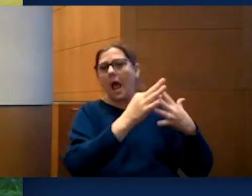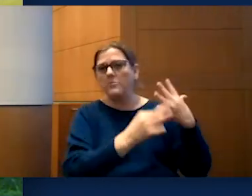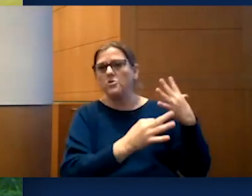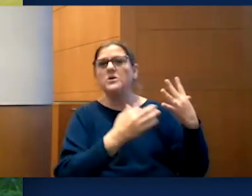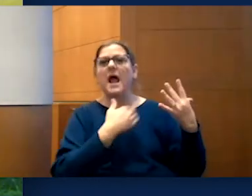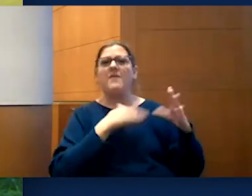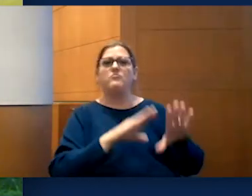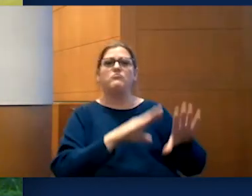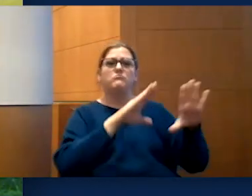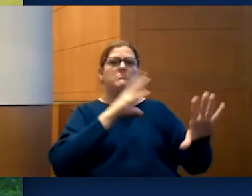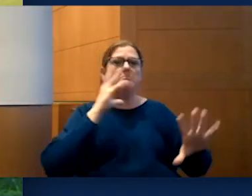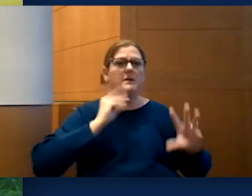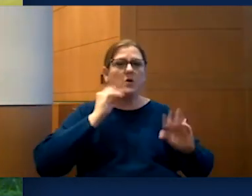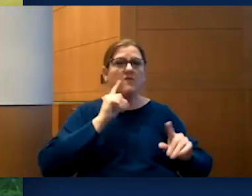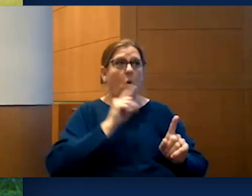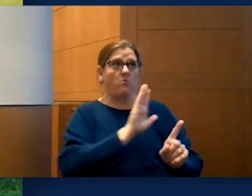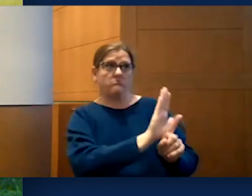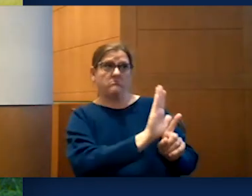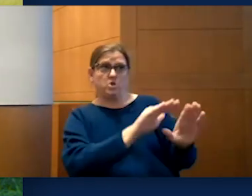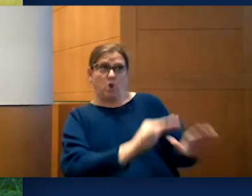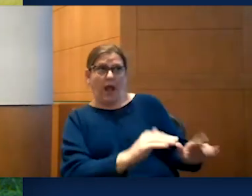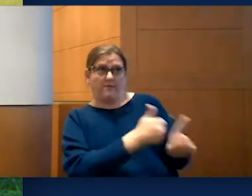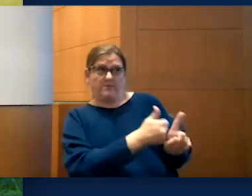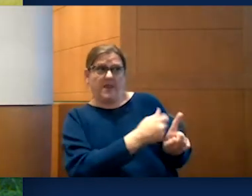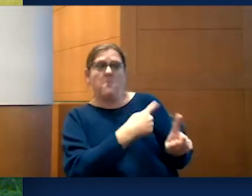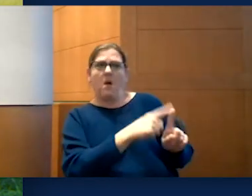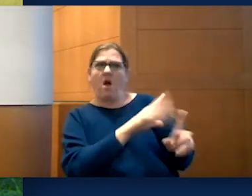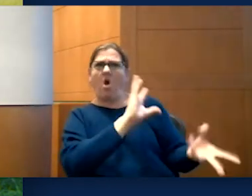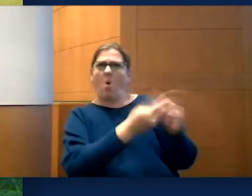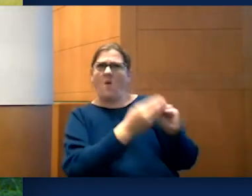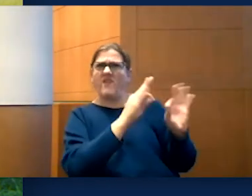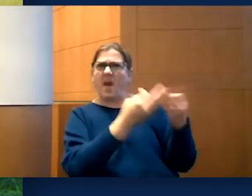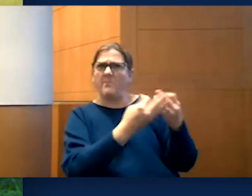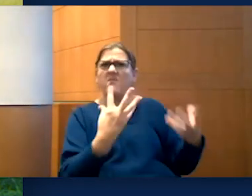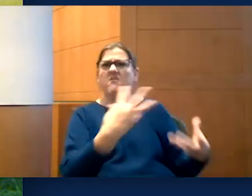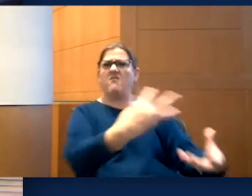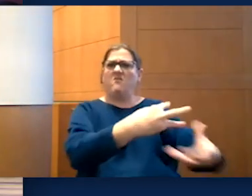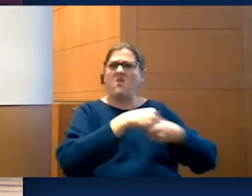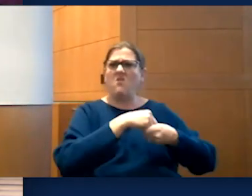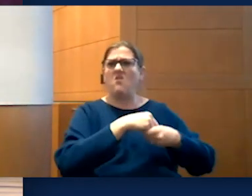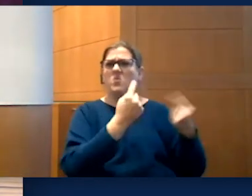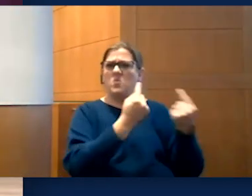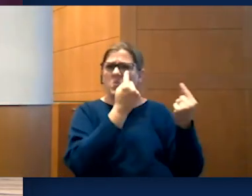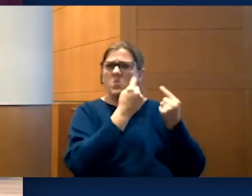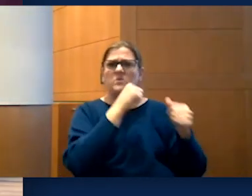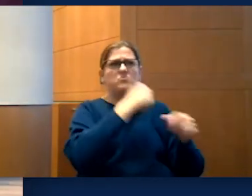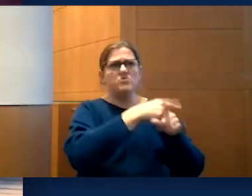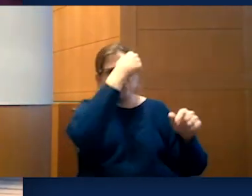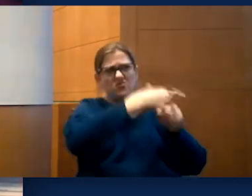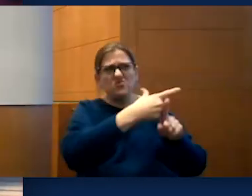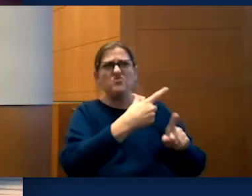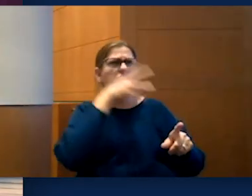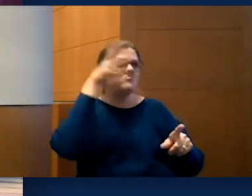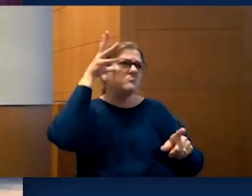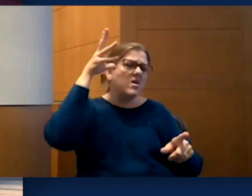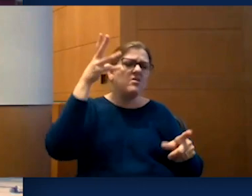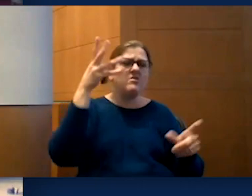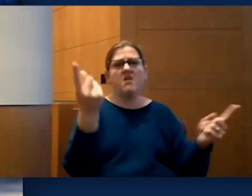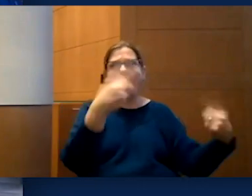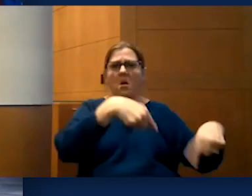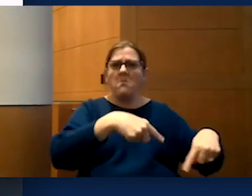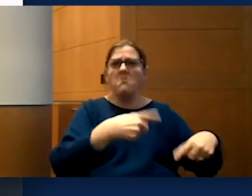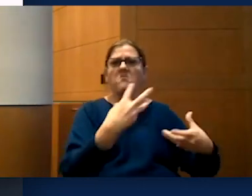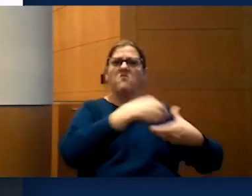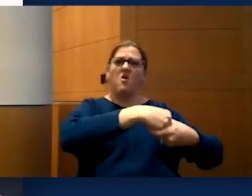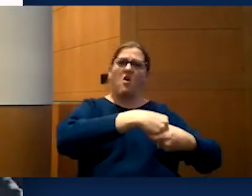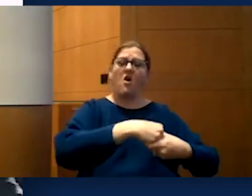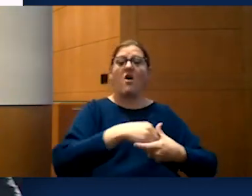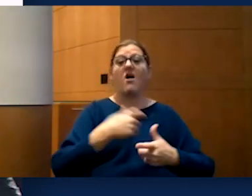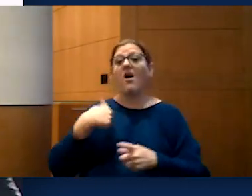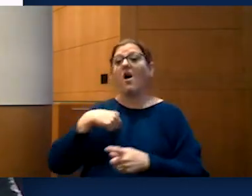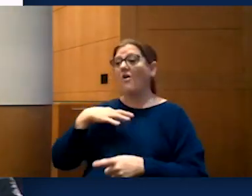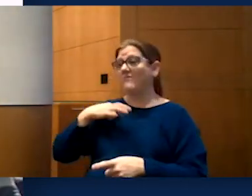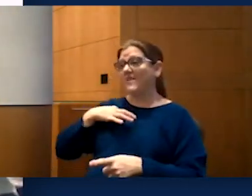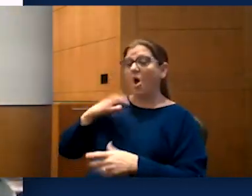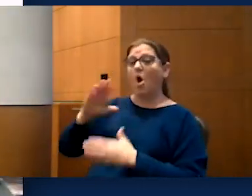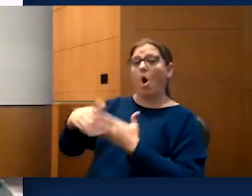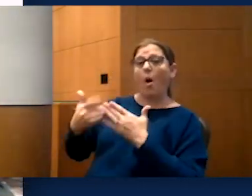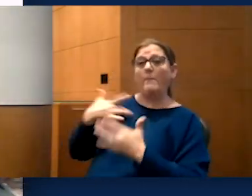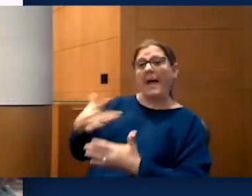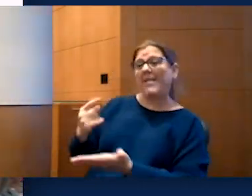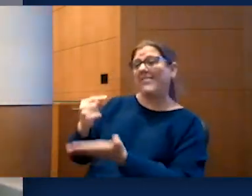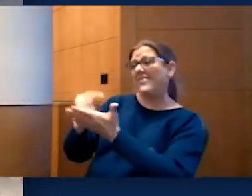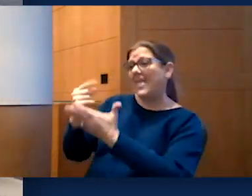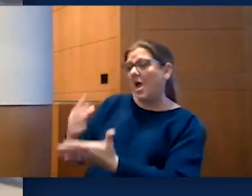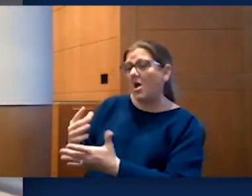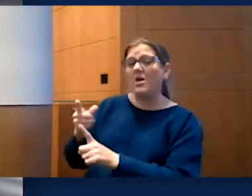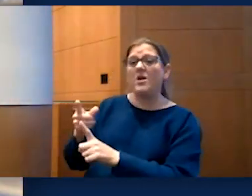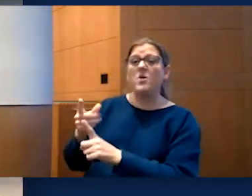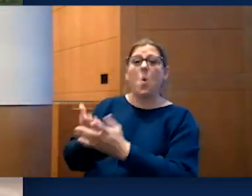So, siblings and parents joining together, all experienced therapists, people involved in the health system, physicians, engineers.